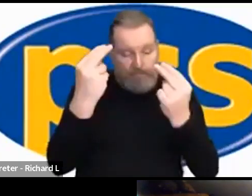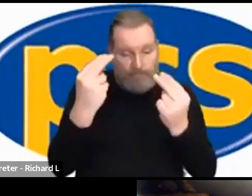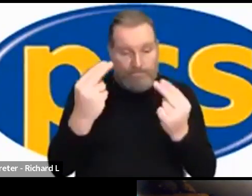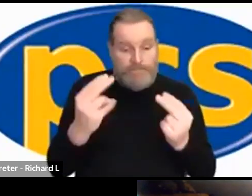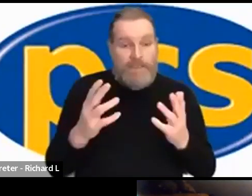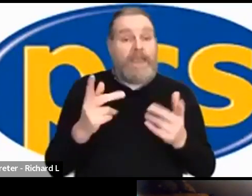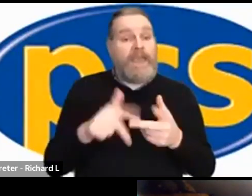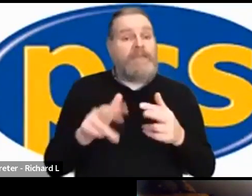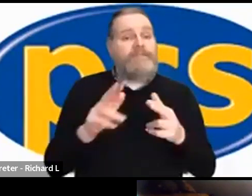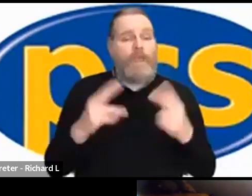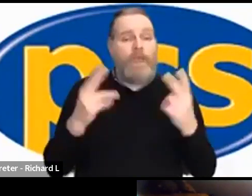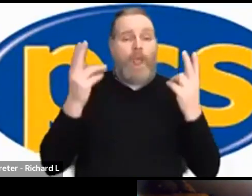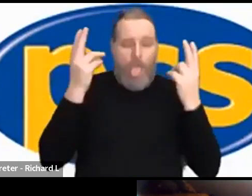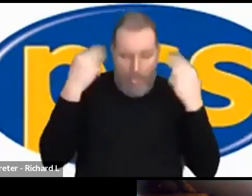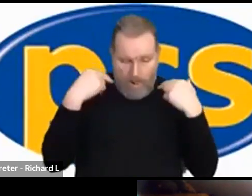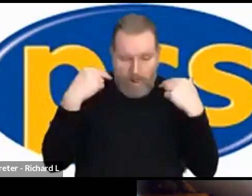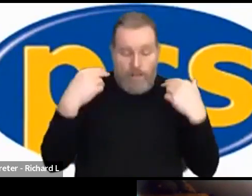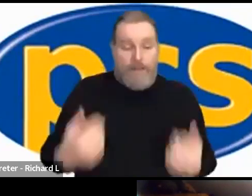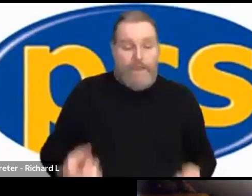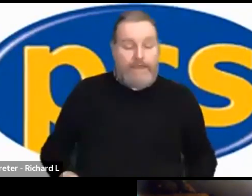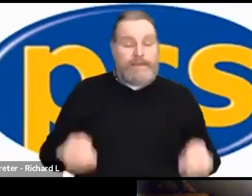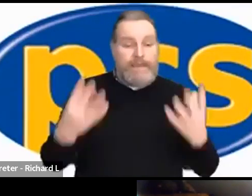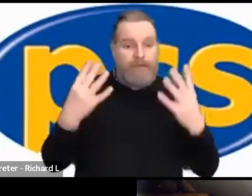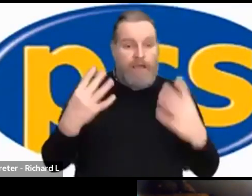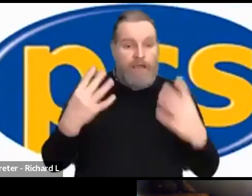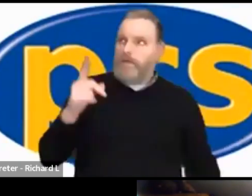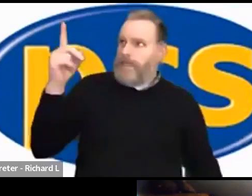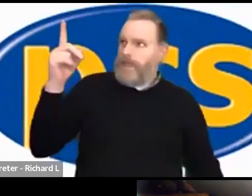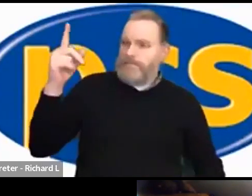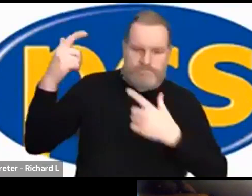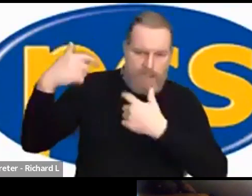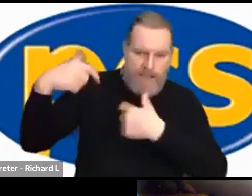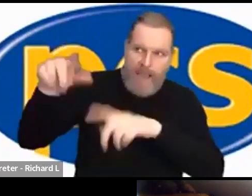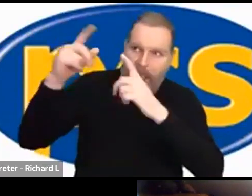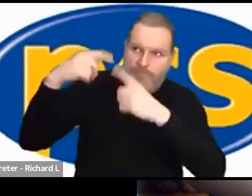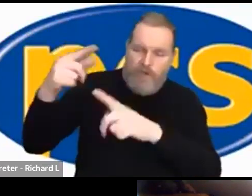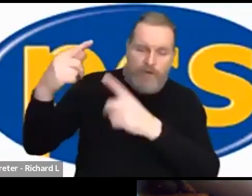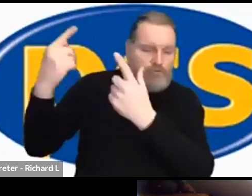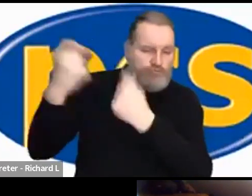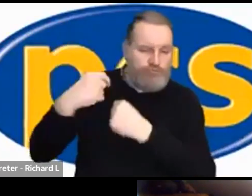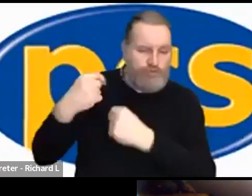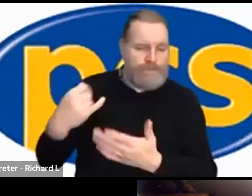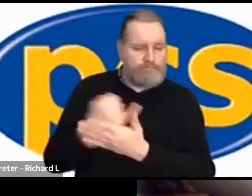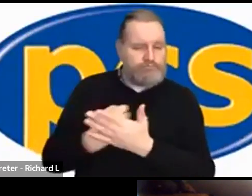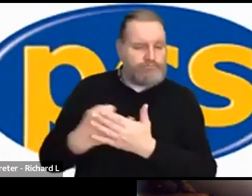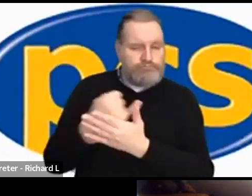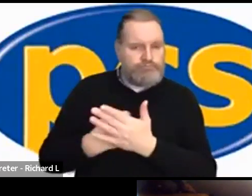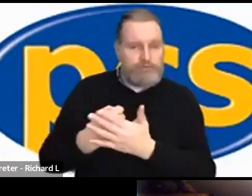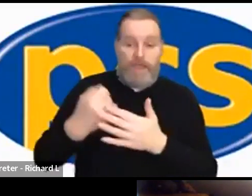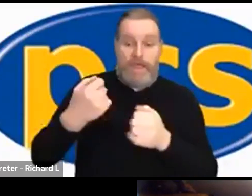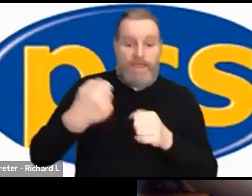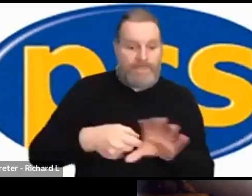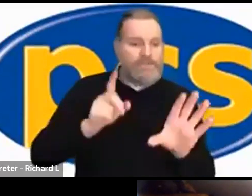push on to be successful. essful, what that inevitably means is the Government will carry on as it is and next year, in the year, year.